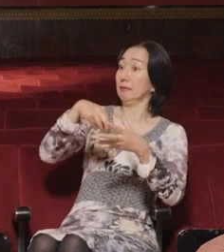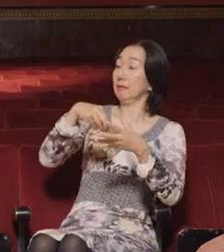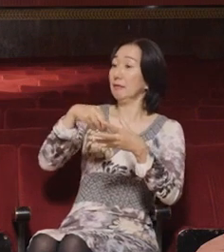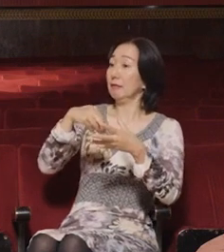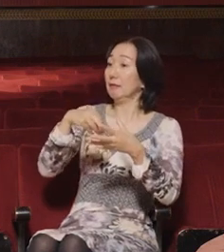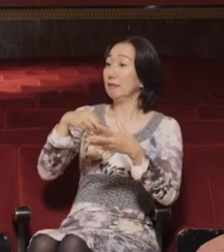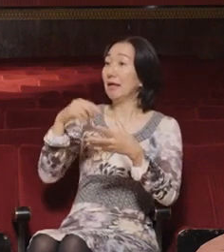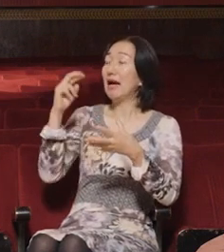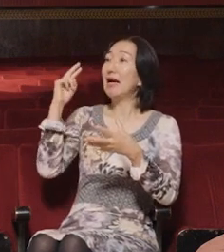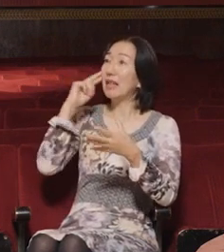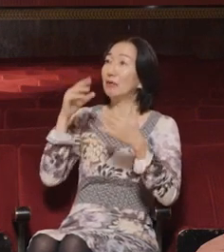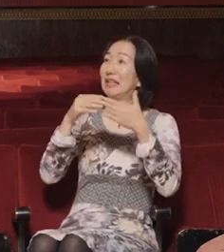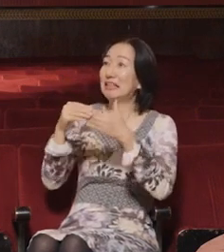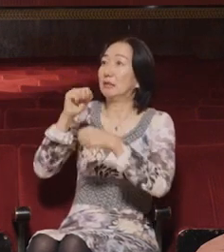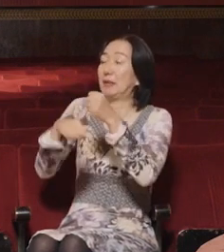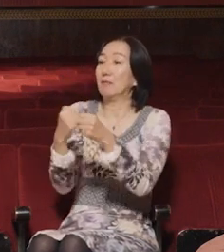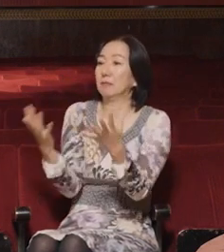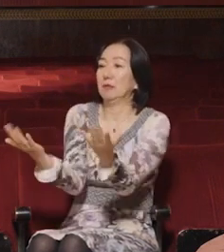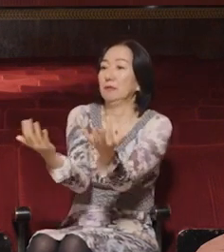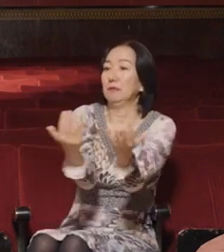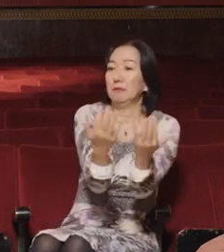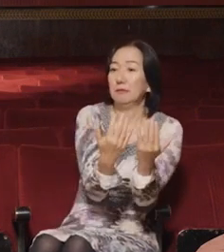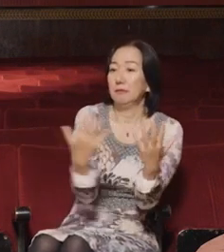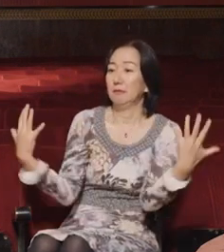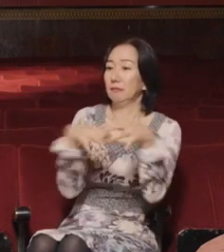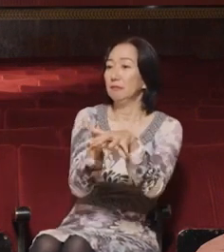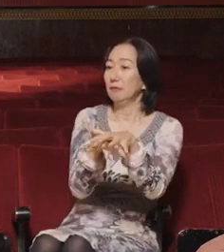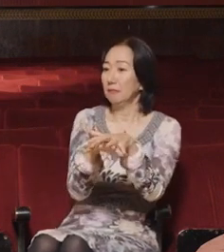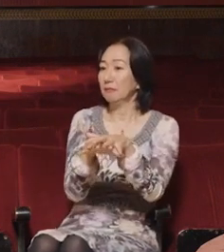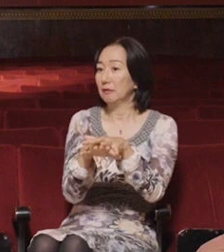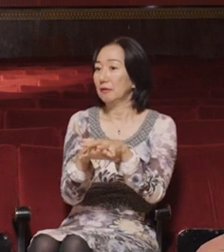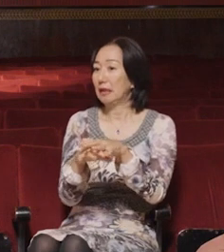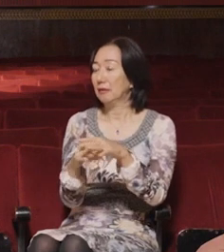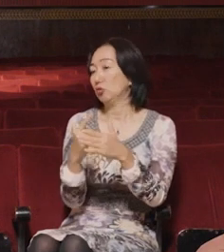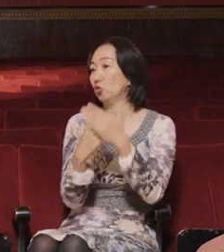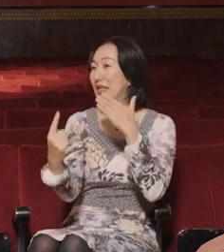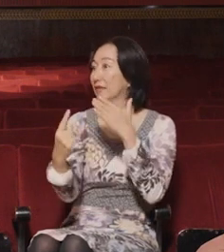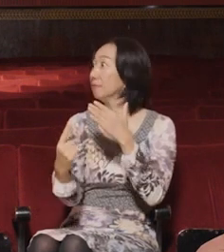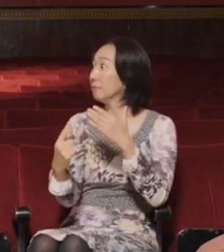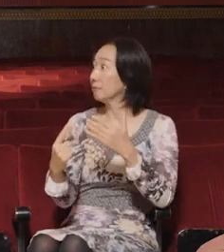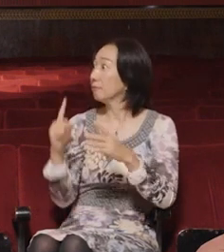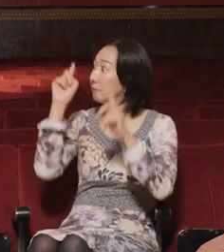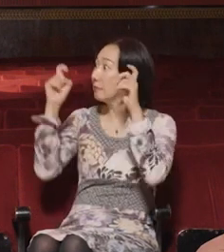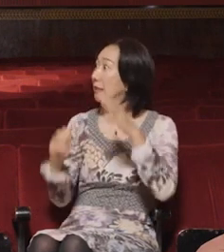And a deaf leader becomes like a curator almost